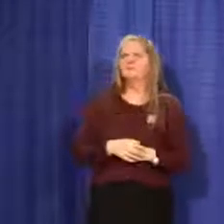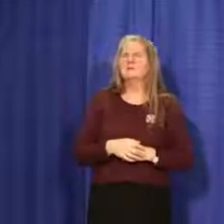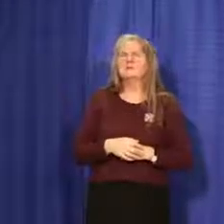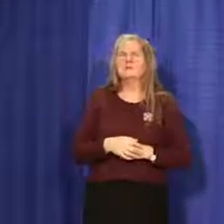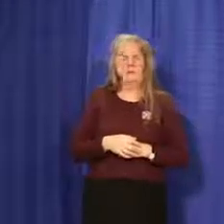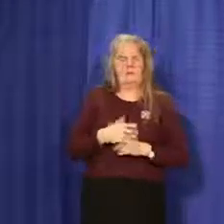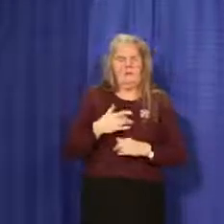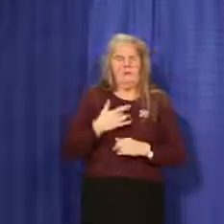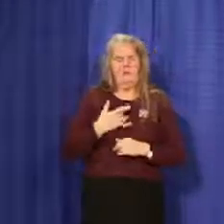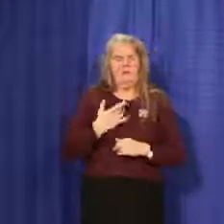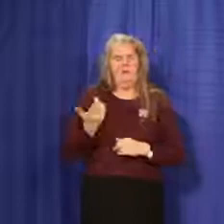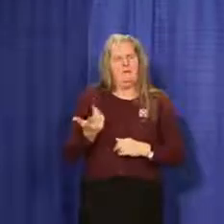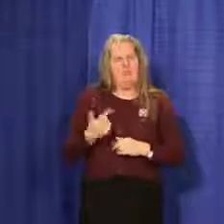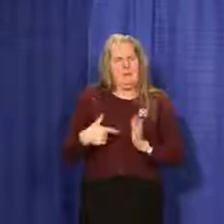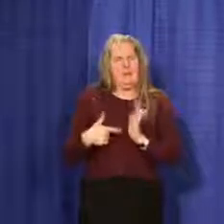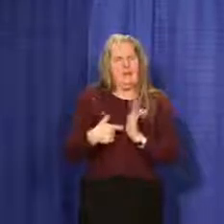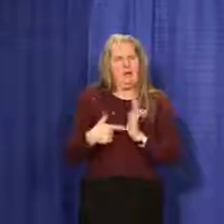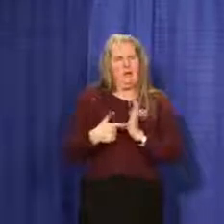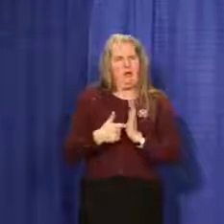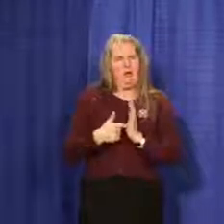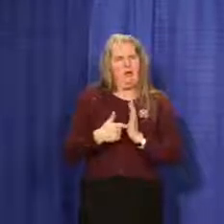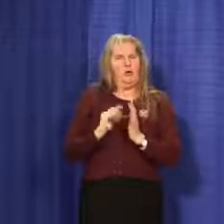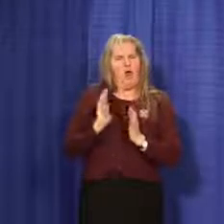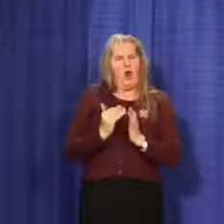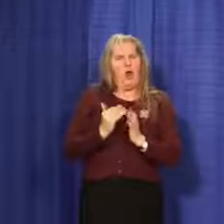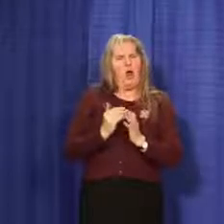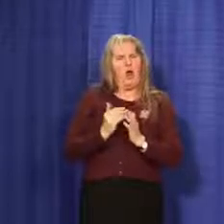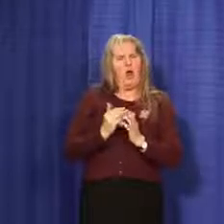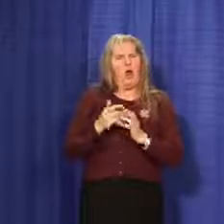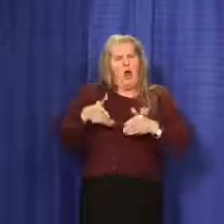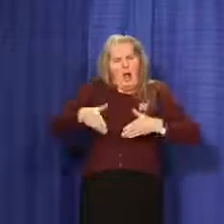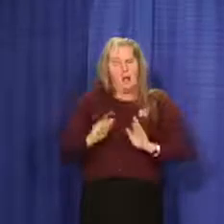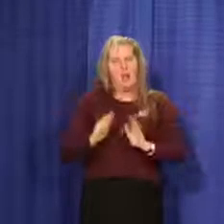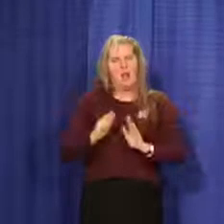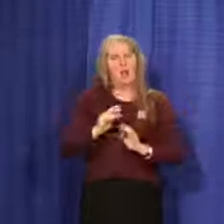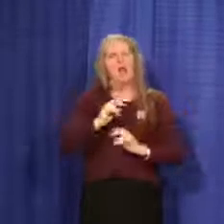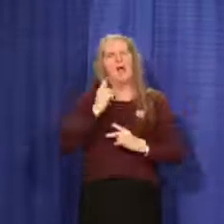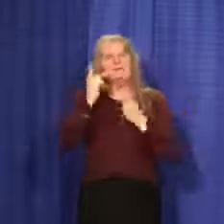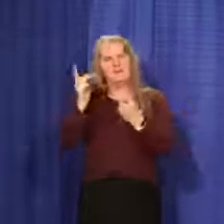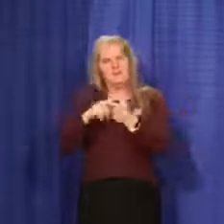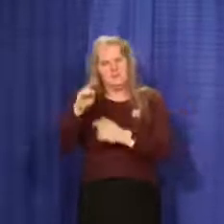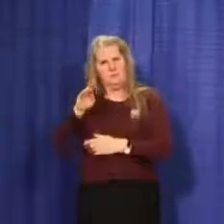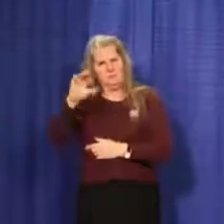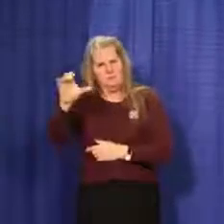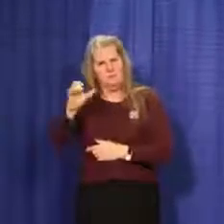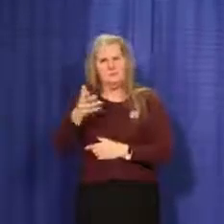I feel we have earned this privilege to travel to BC, to see friends or connect with